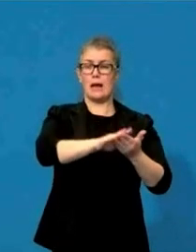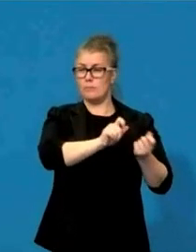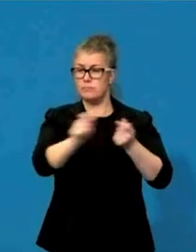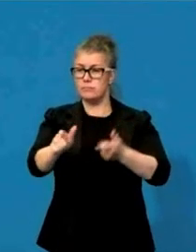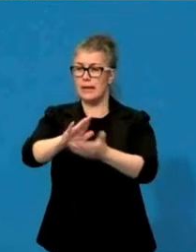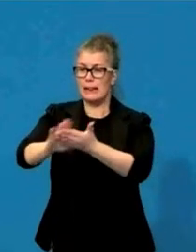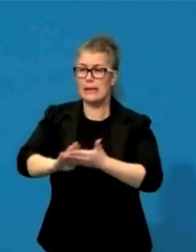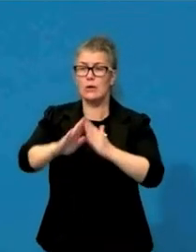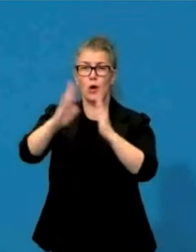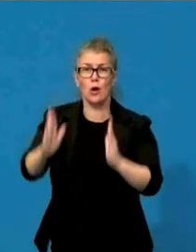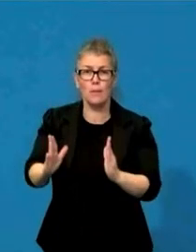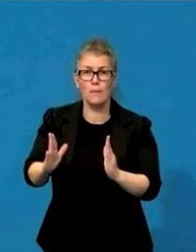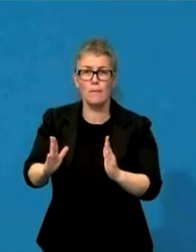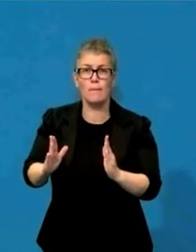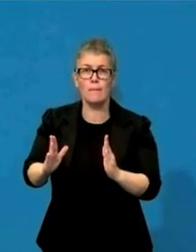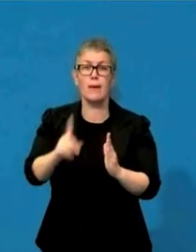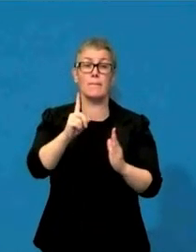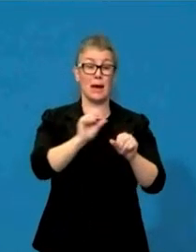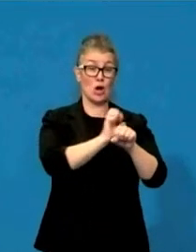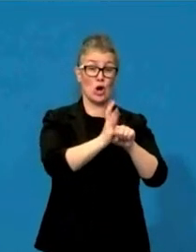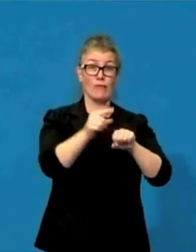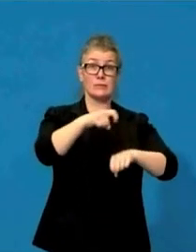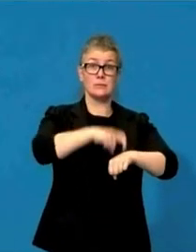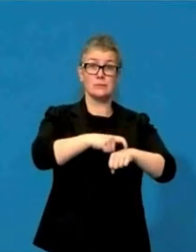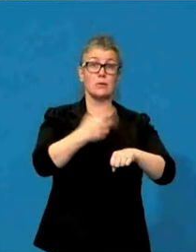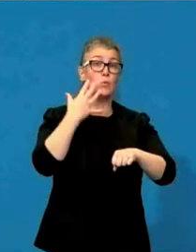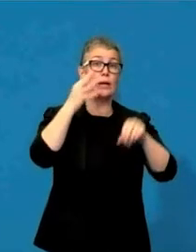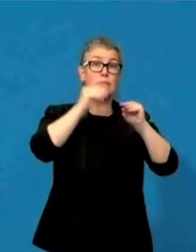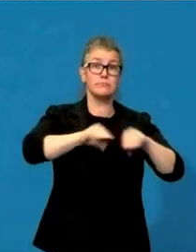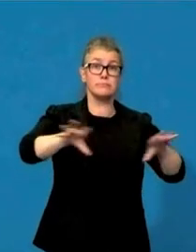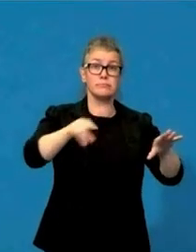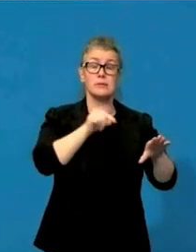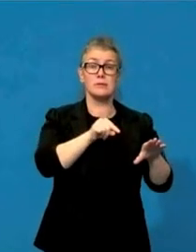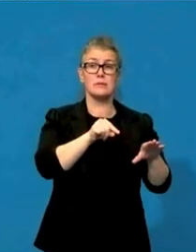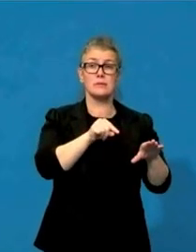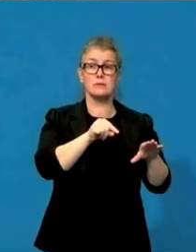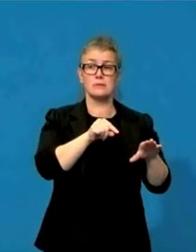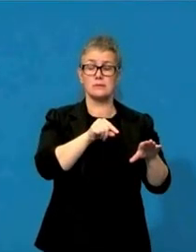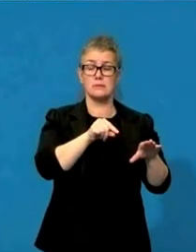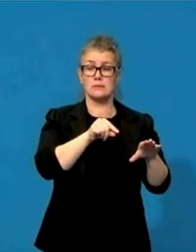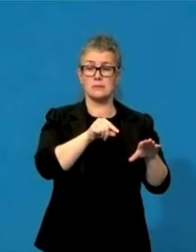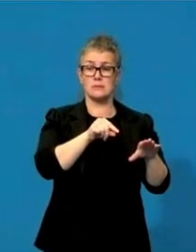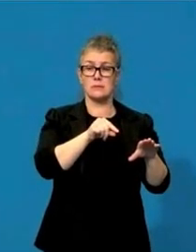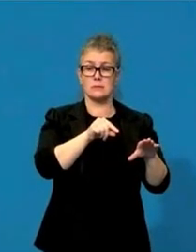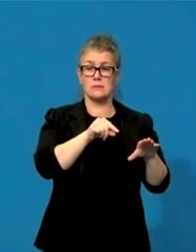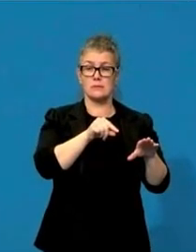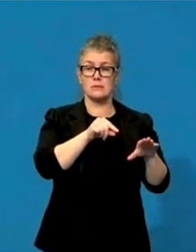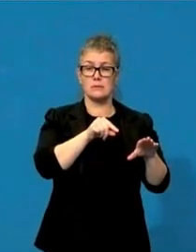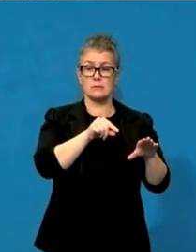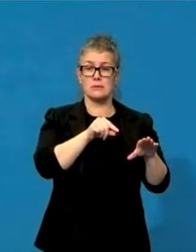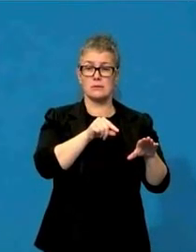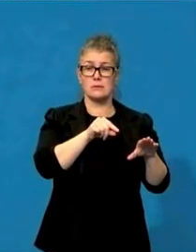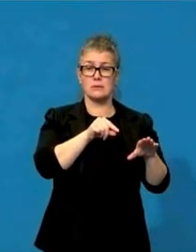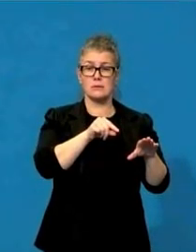When COVID started, they left cleaning for Ronita to go to the schools to do the